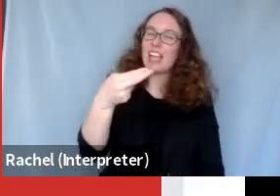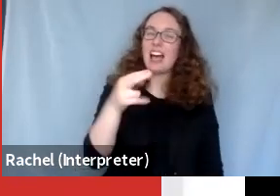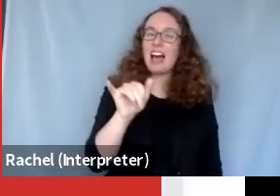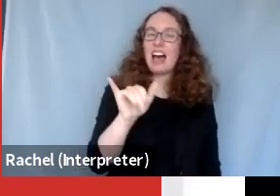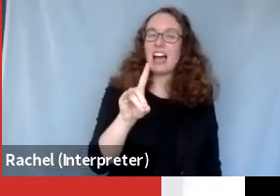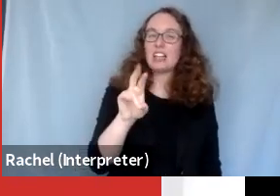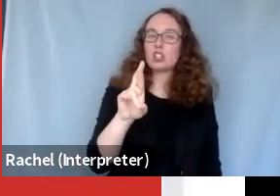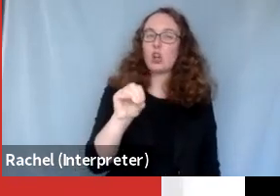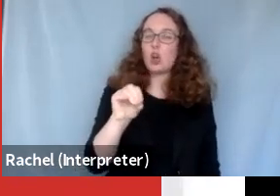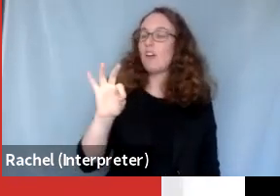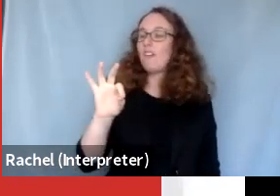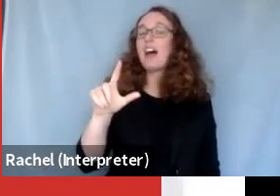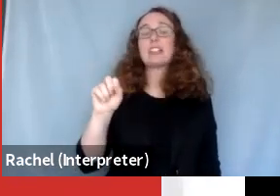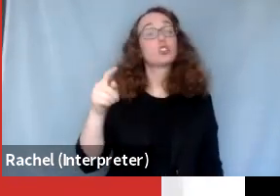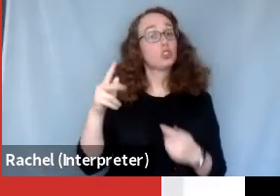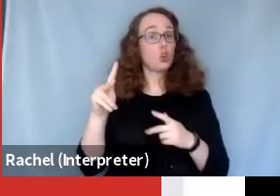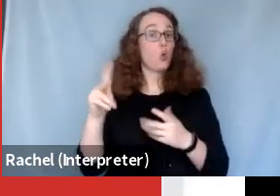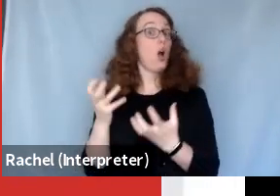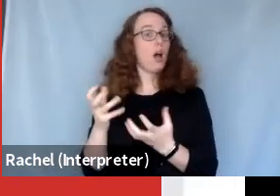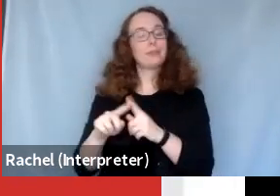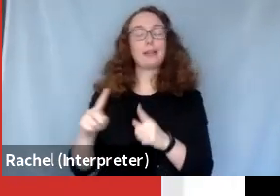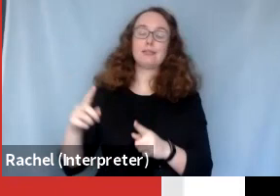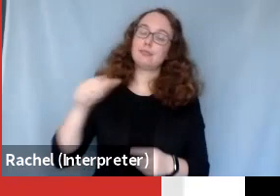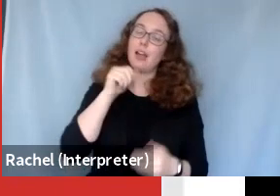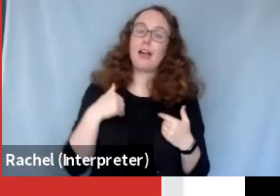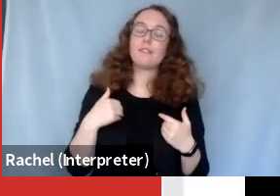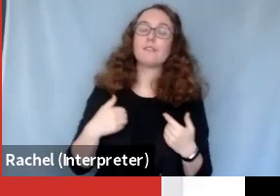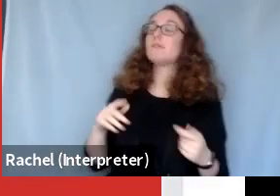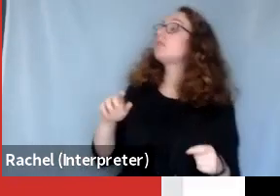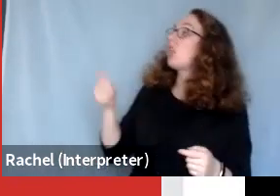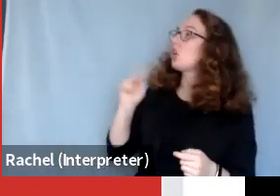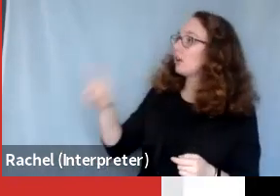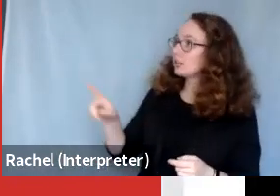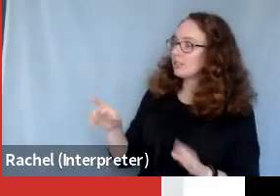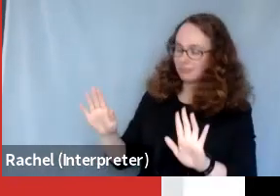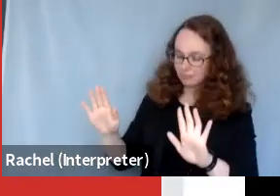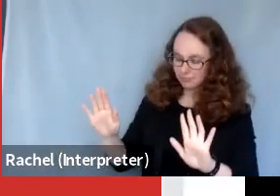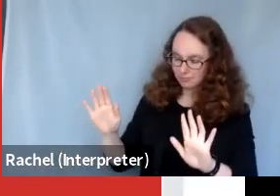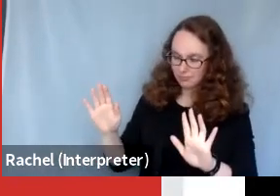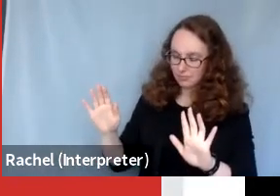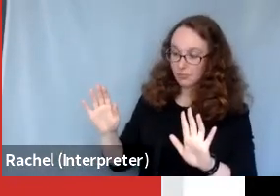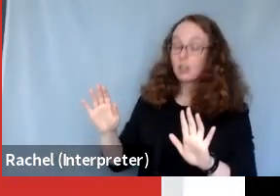If the book that we say, for example English, okay give me one sec, if the book that we say for an example English,